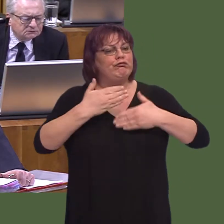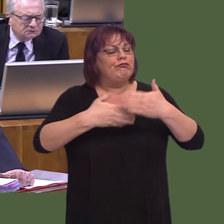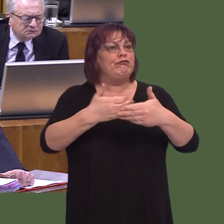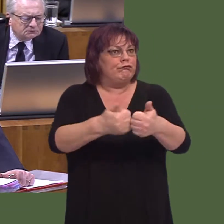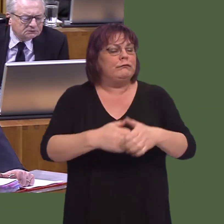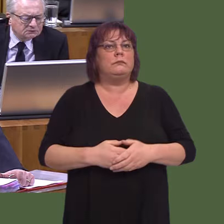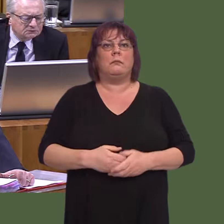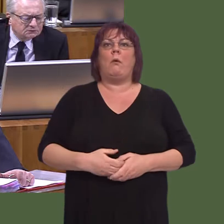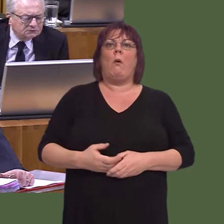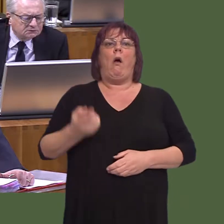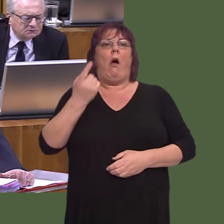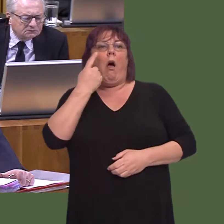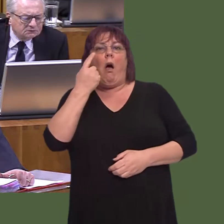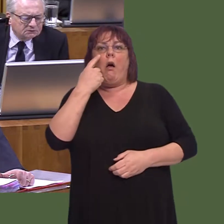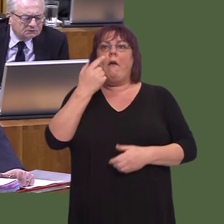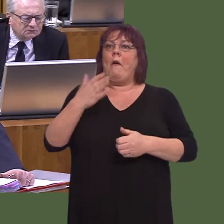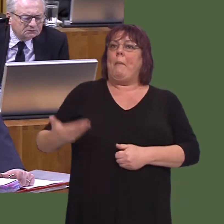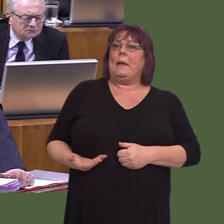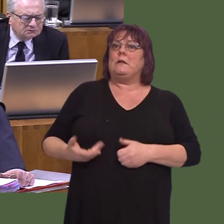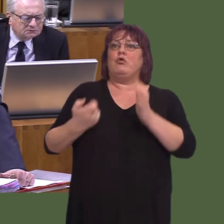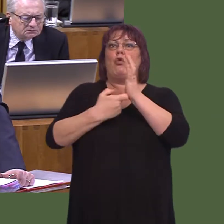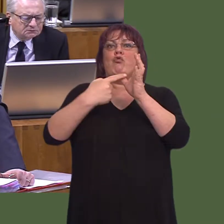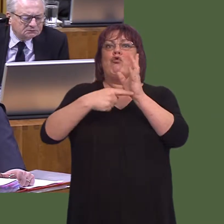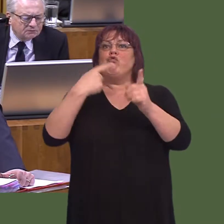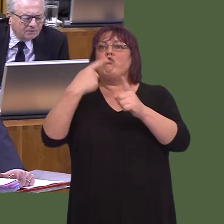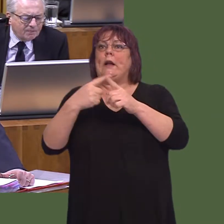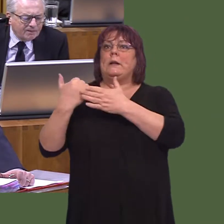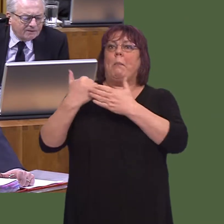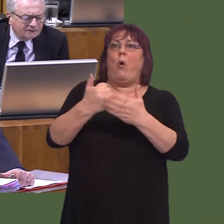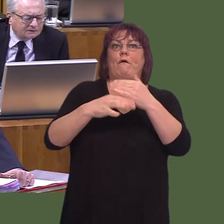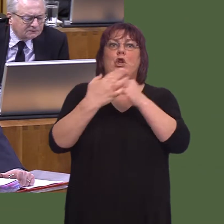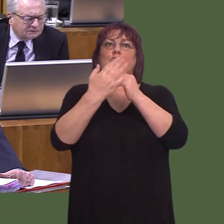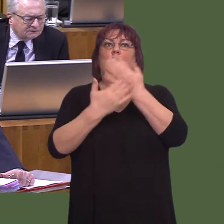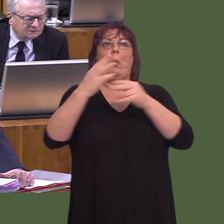We are currently working to define eligibility for business rate support for new mast sites,